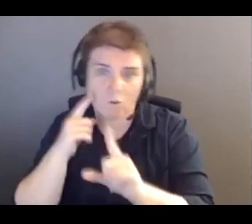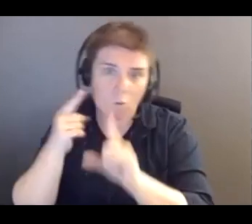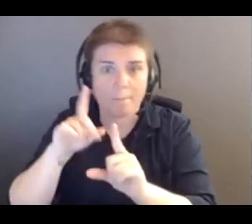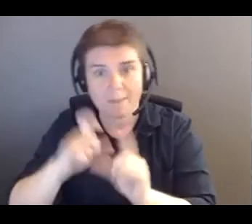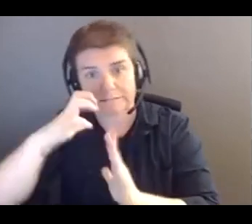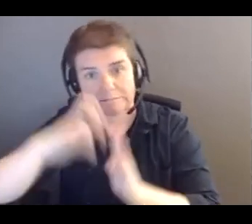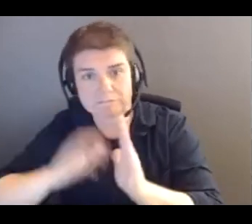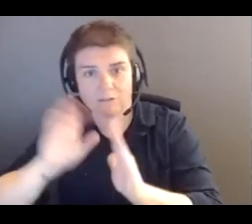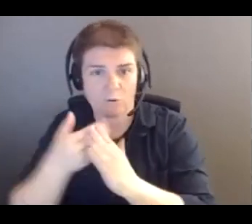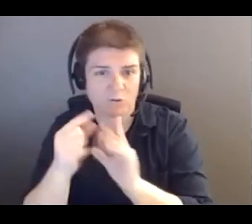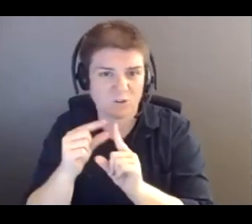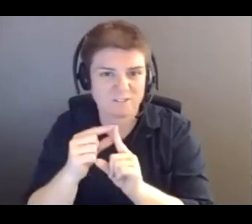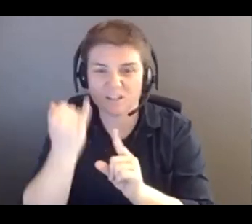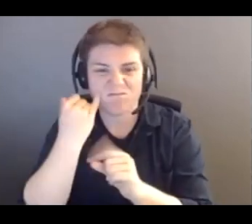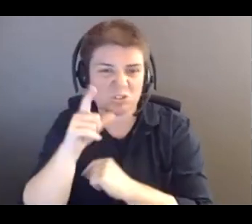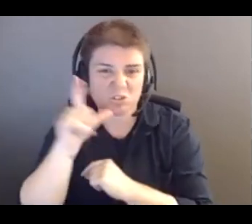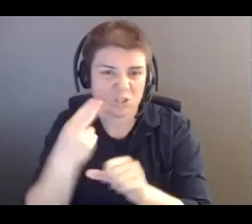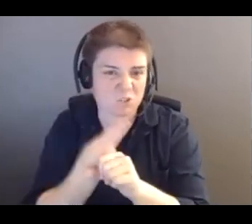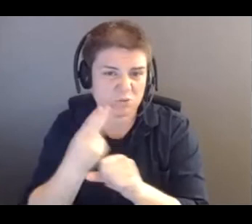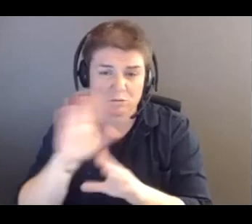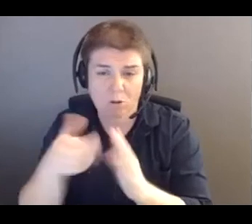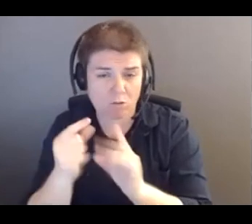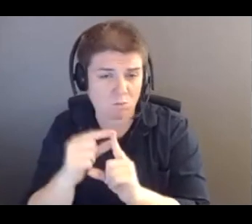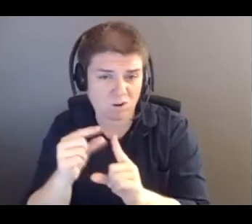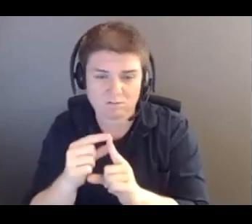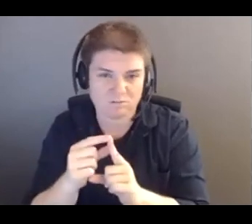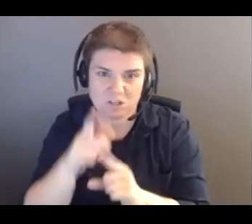you do not need to use up the word count to make your case, don't feel compelled to fill